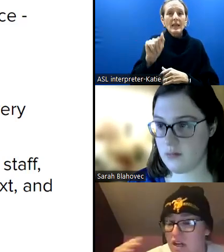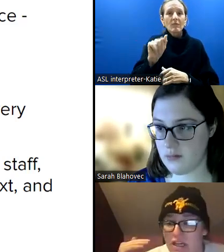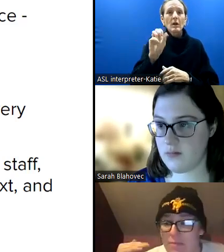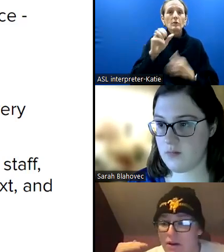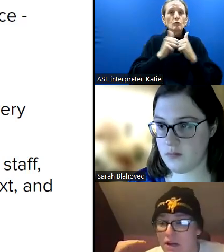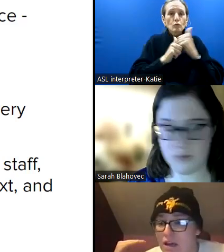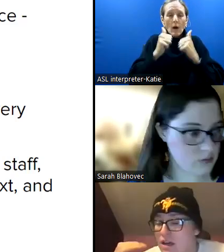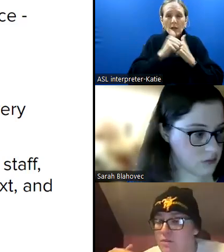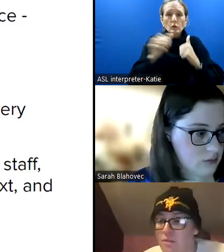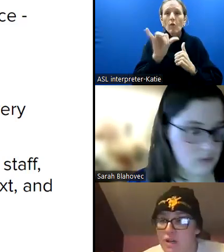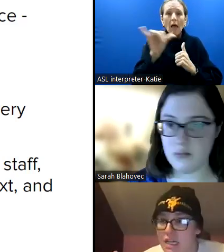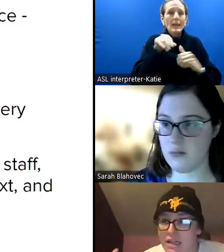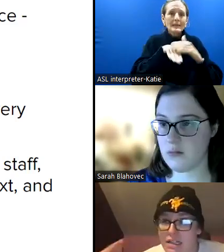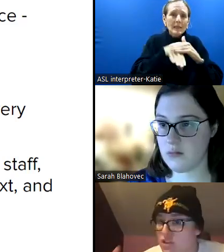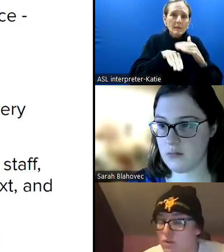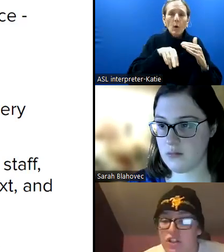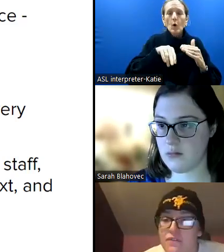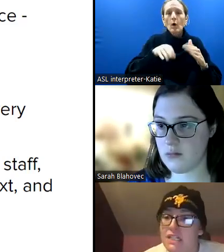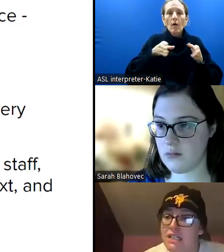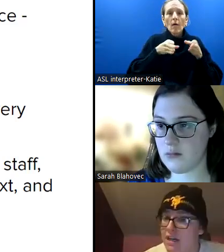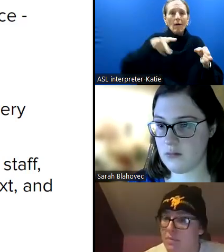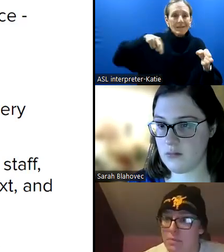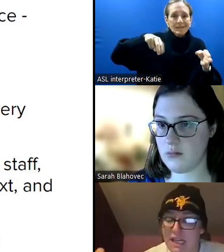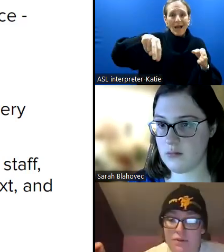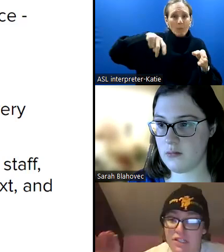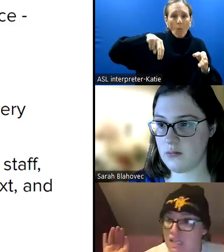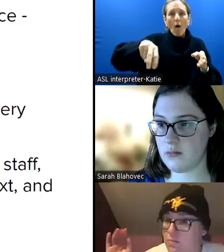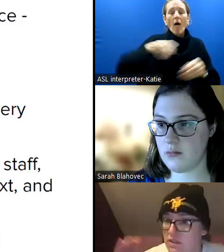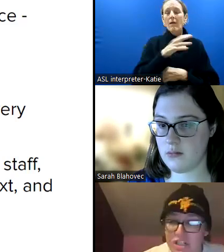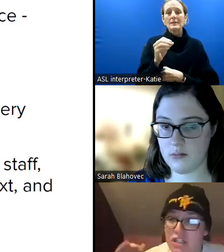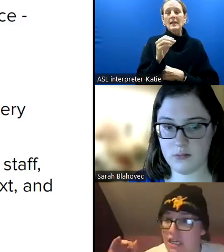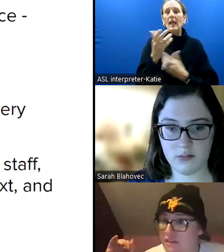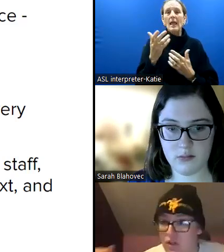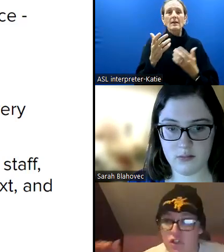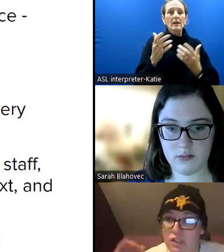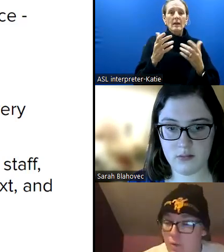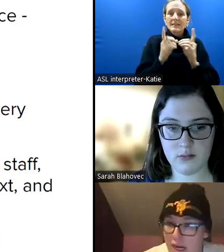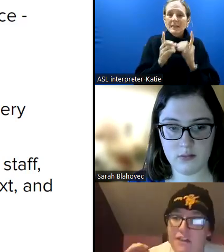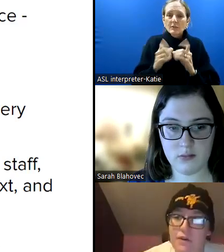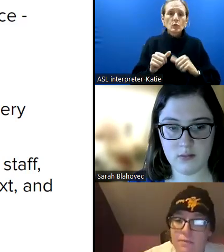when talking about community constituent services, talking about making those accessible digitally, virtually, what have you.